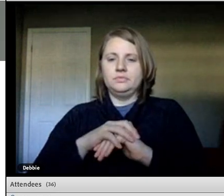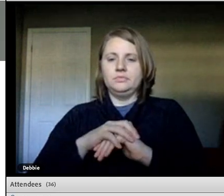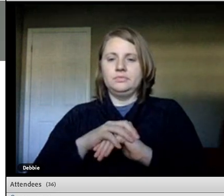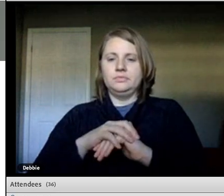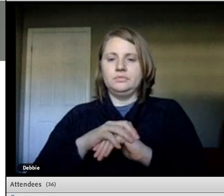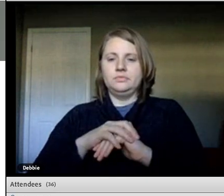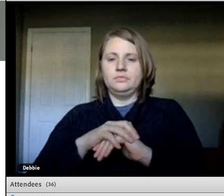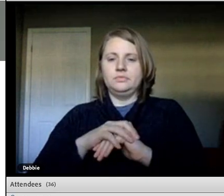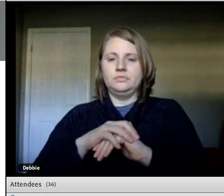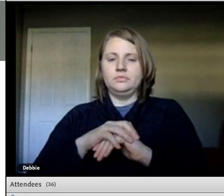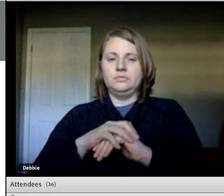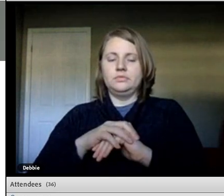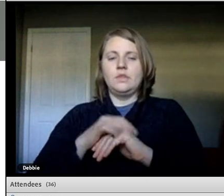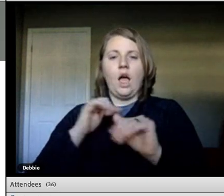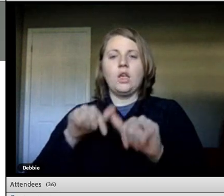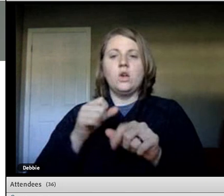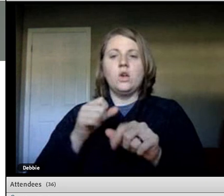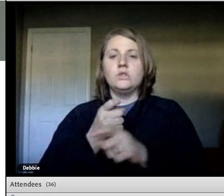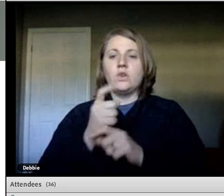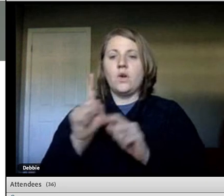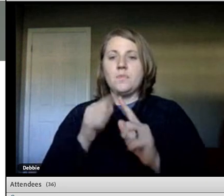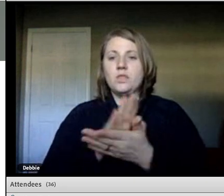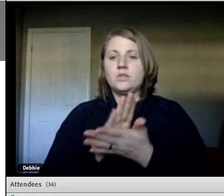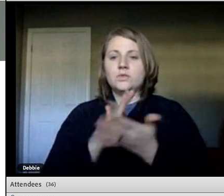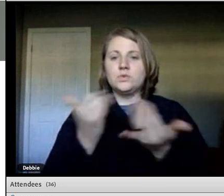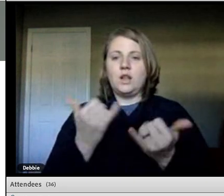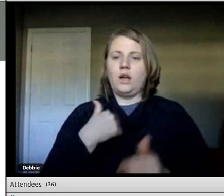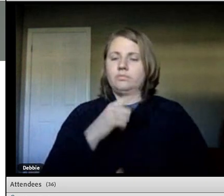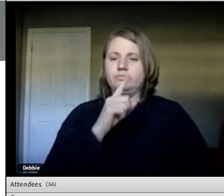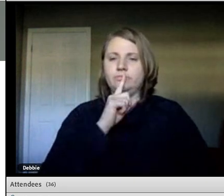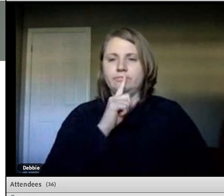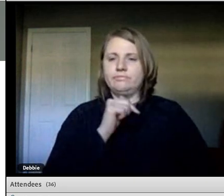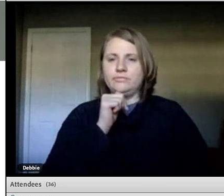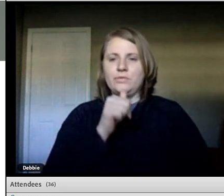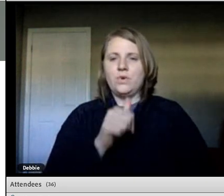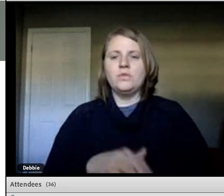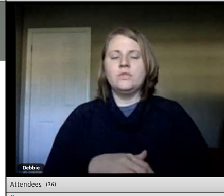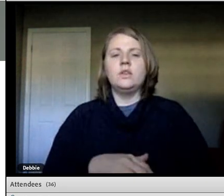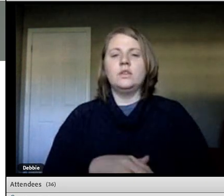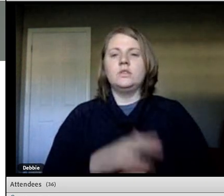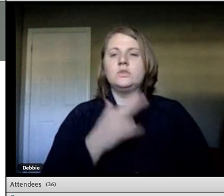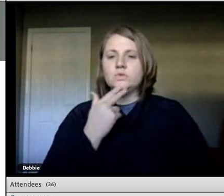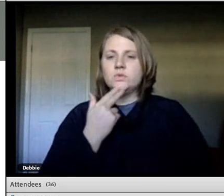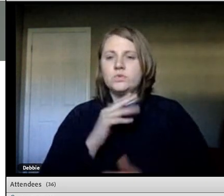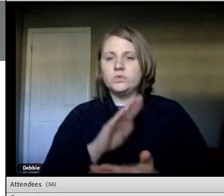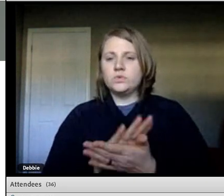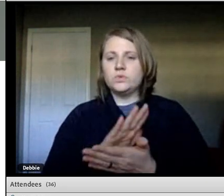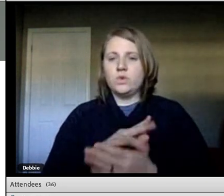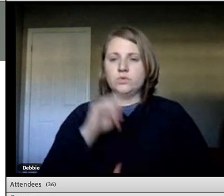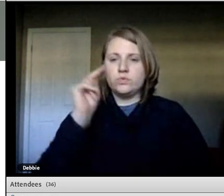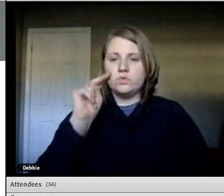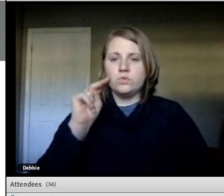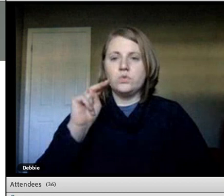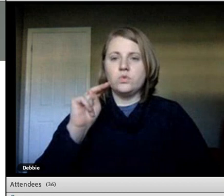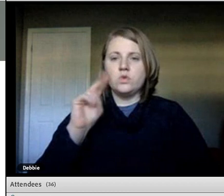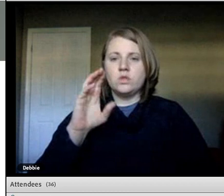I could make a joke about the school right now, but I'm not. It was a cute little school up in North Carolina,